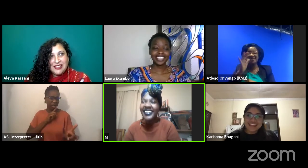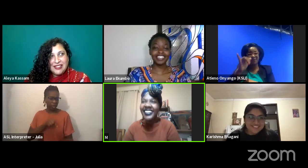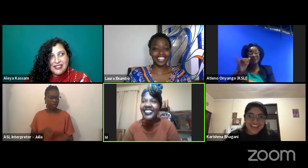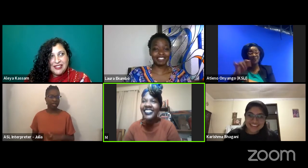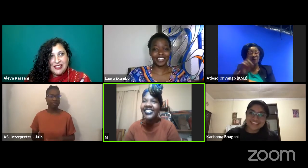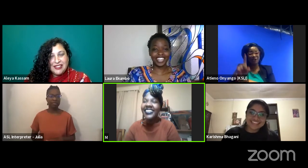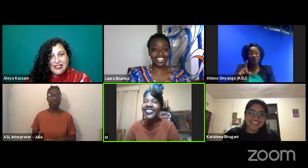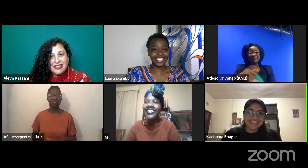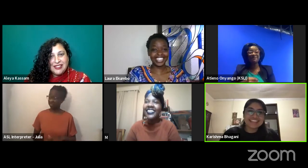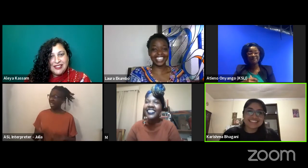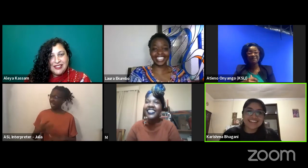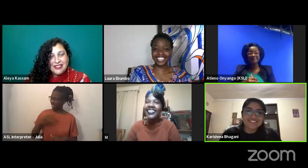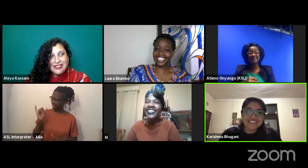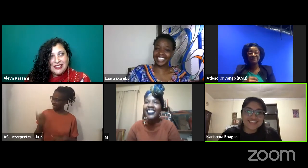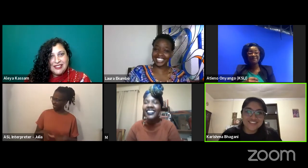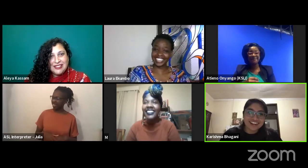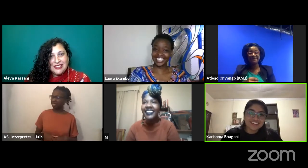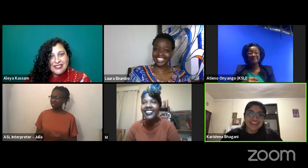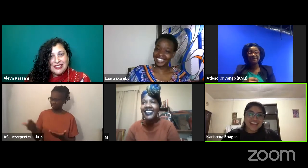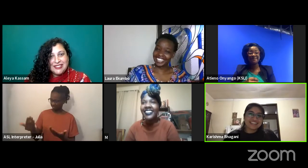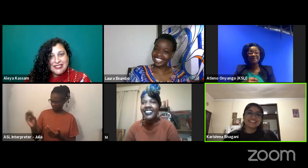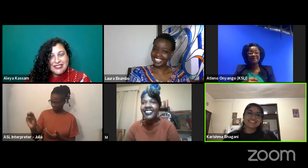I love that let's start with you Moraa, go ahead.